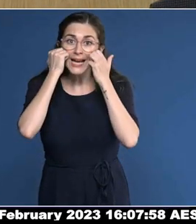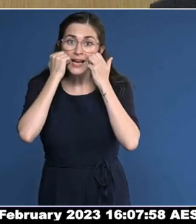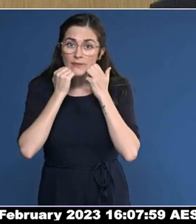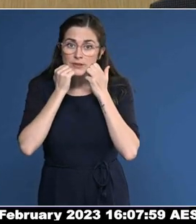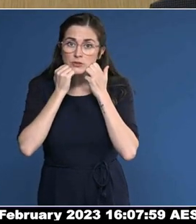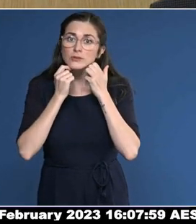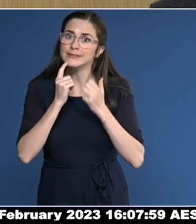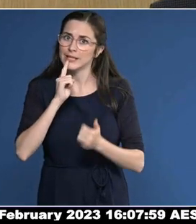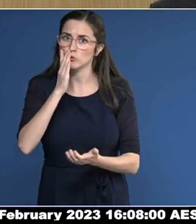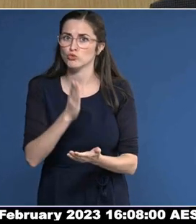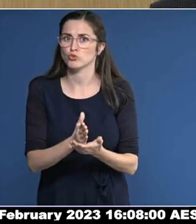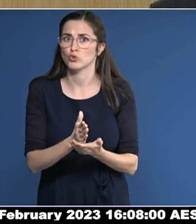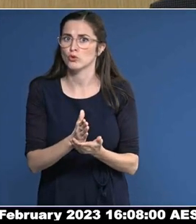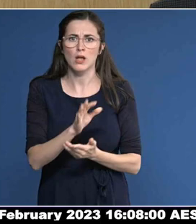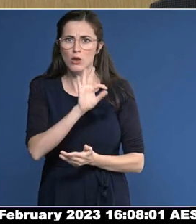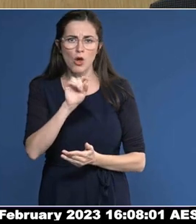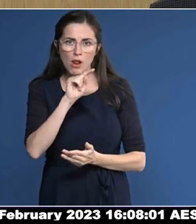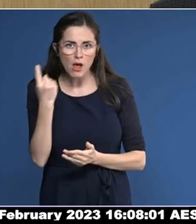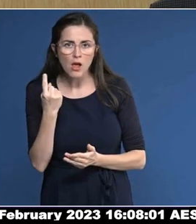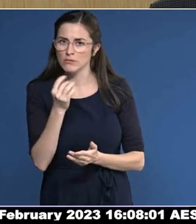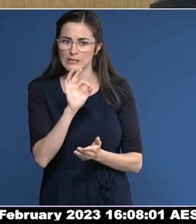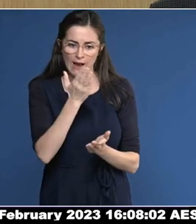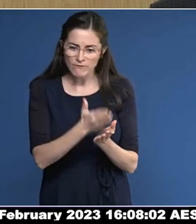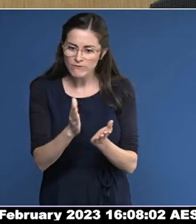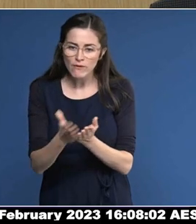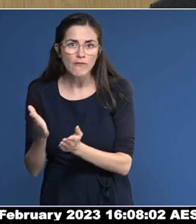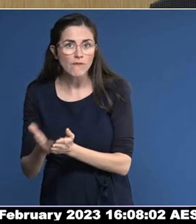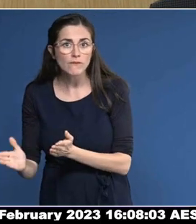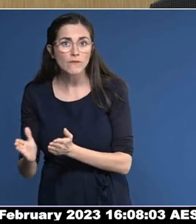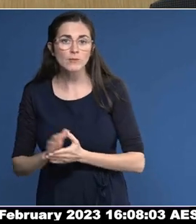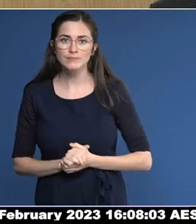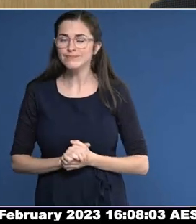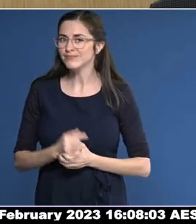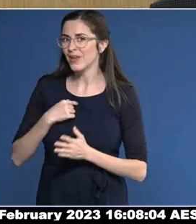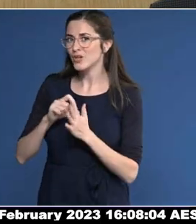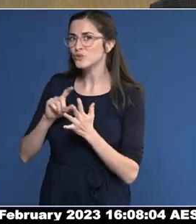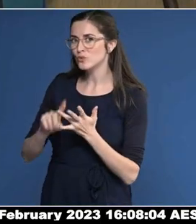will be the truth, the whole truth and nothing but the truth? Yes CHAIR: Thank you, Mr Harper.